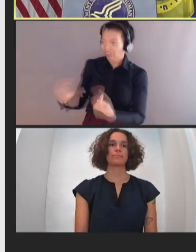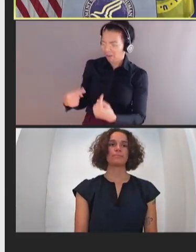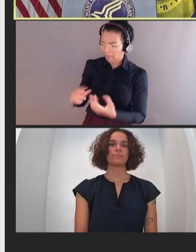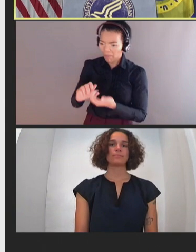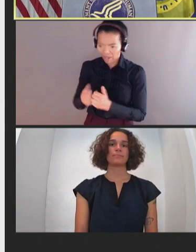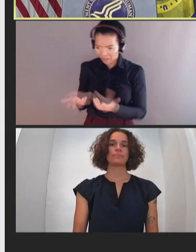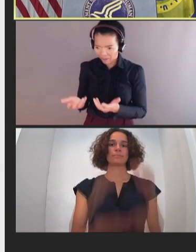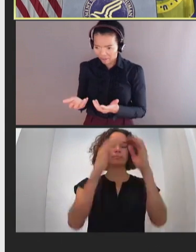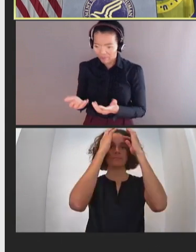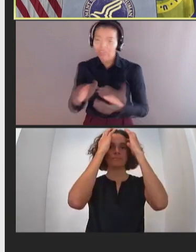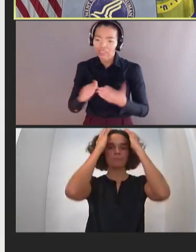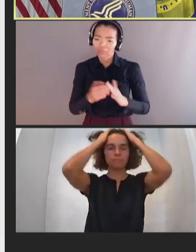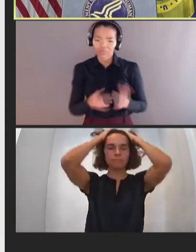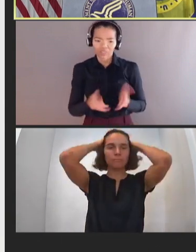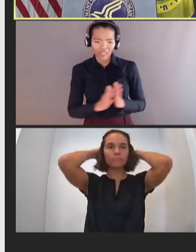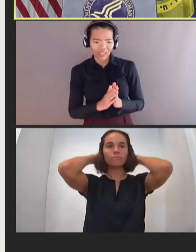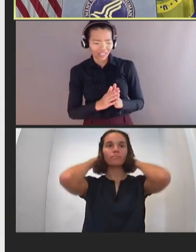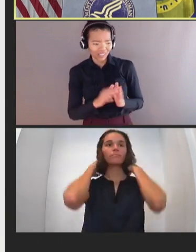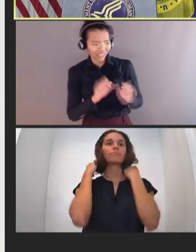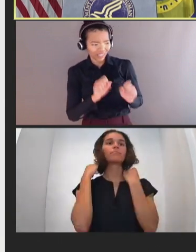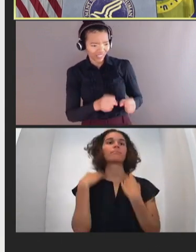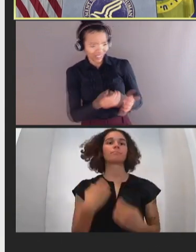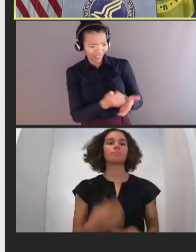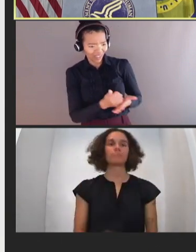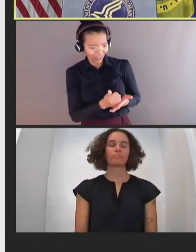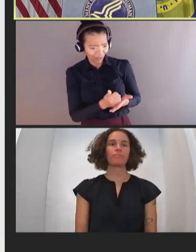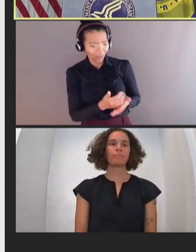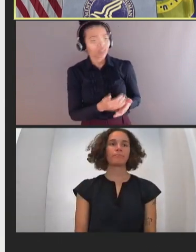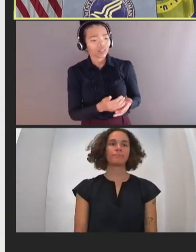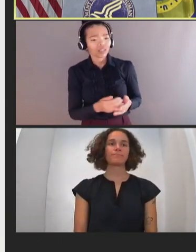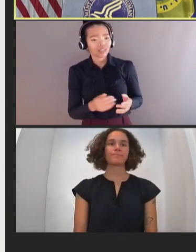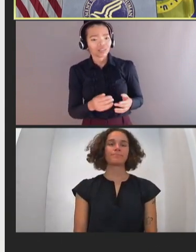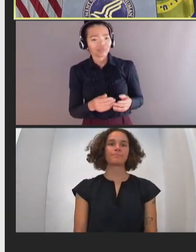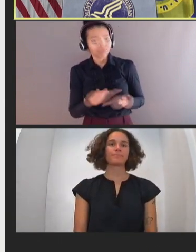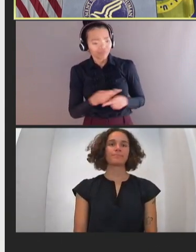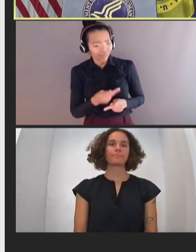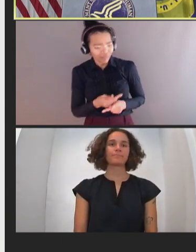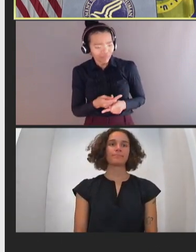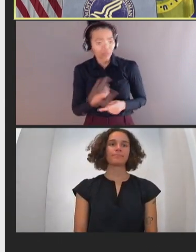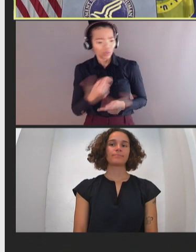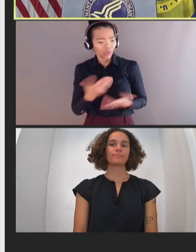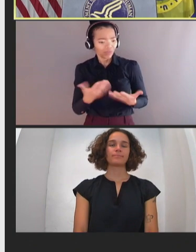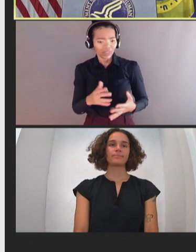"Stefanie, can you help us measure the trust we've already built? We can count that by